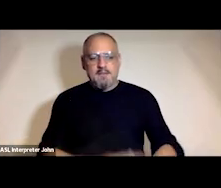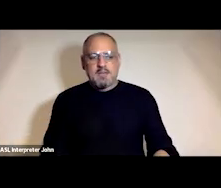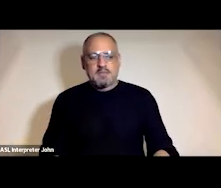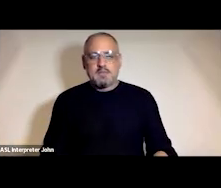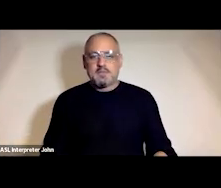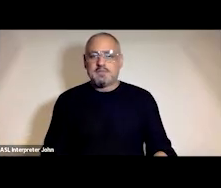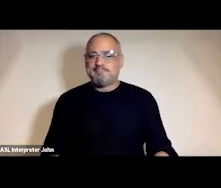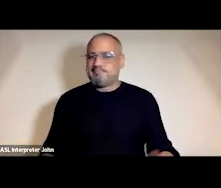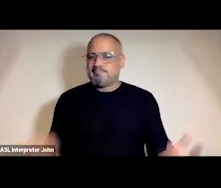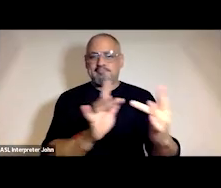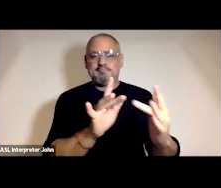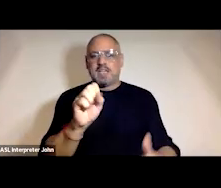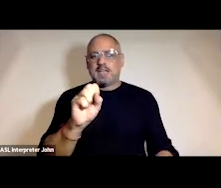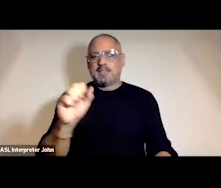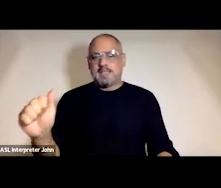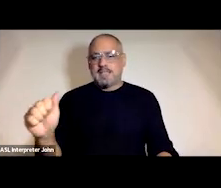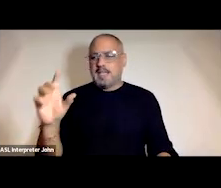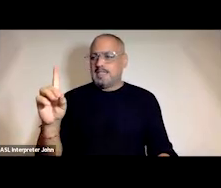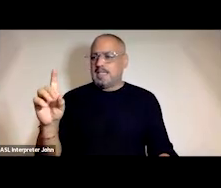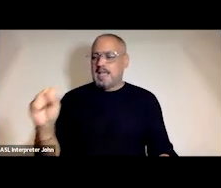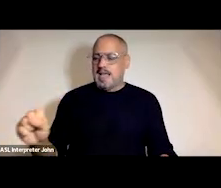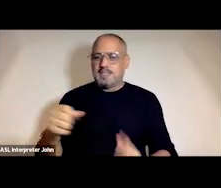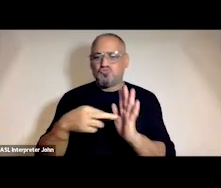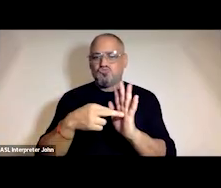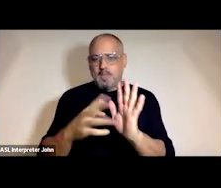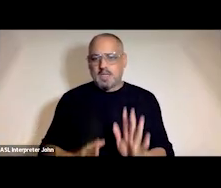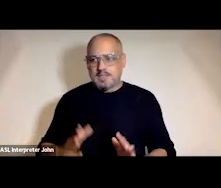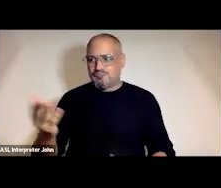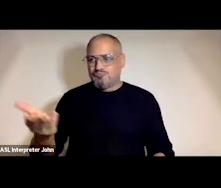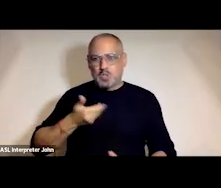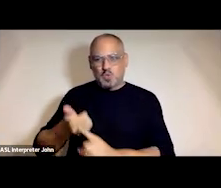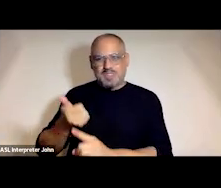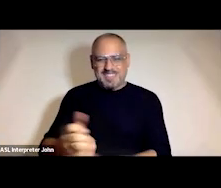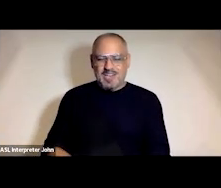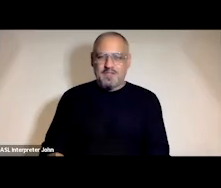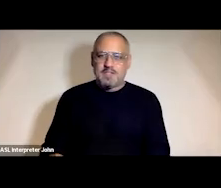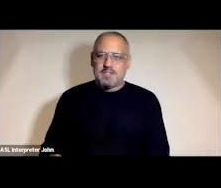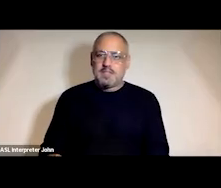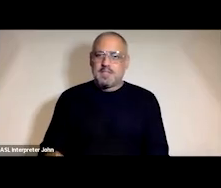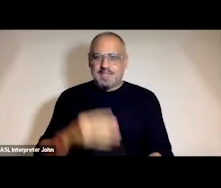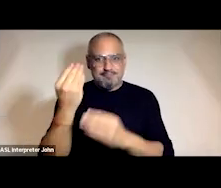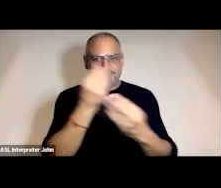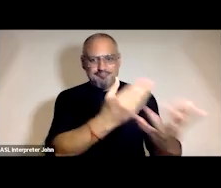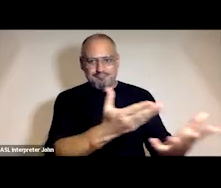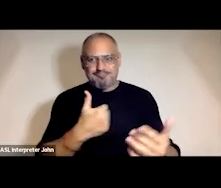Reach out to your SSA and DDS representatives to introduce yourself. Let them know that you're going to be submitting